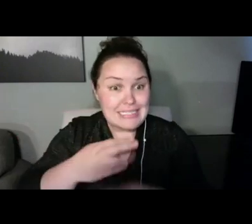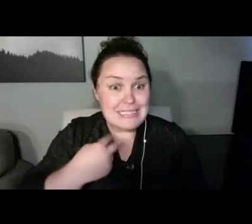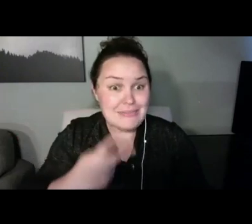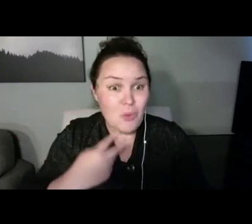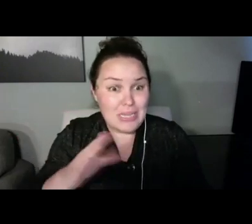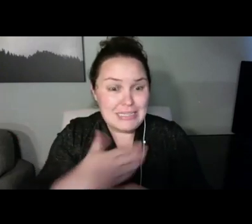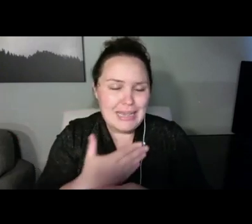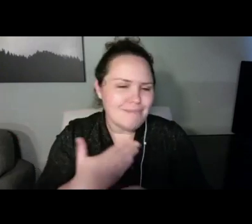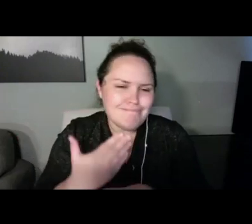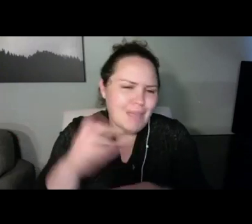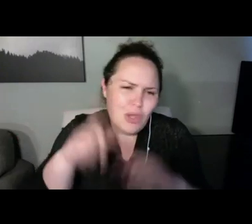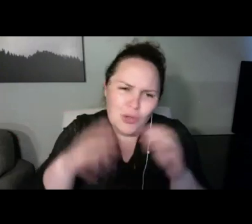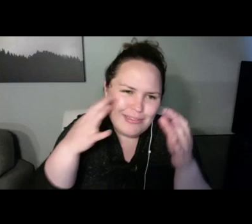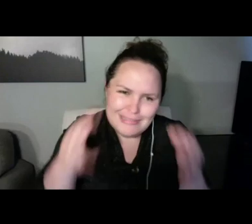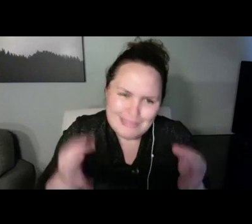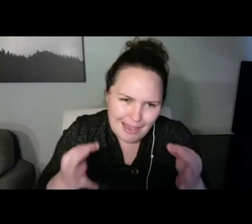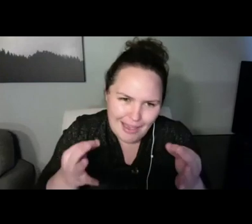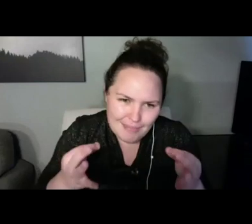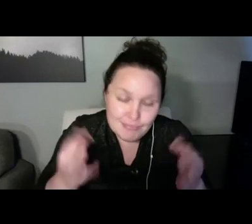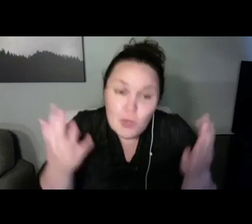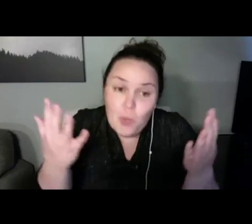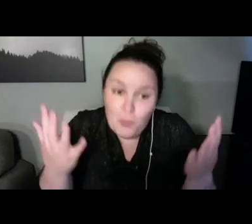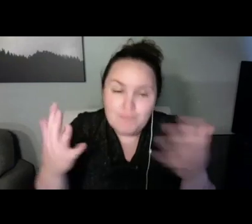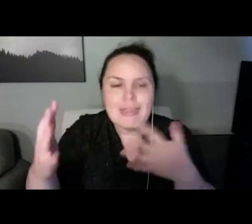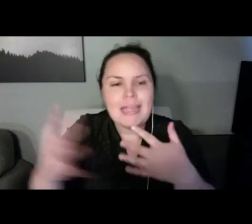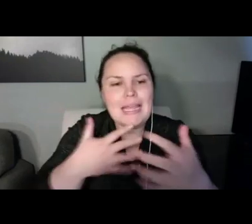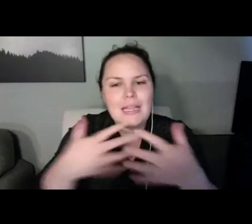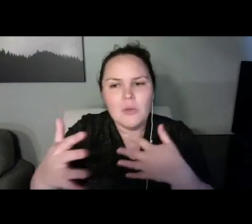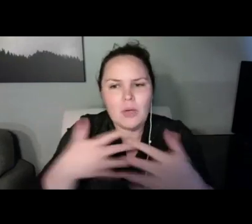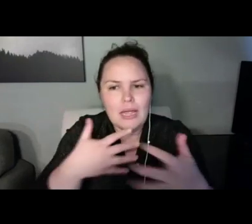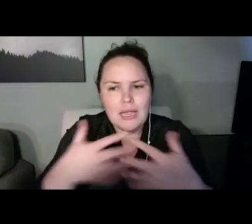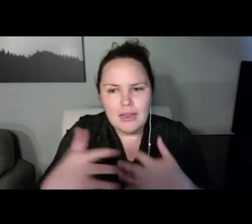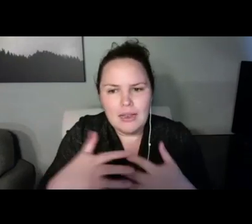Anyway, and then I had to decided what to draw.